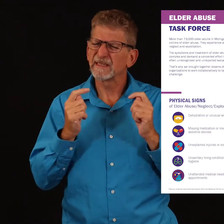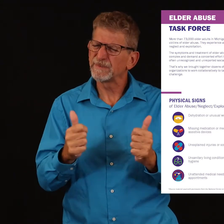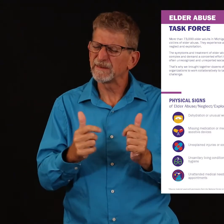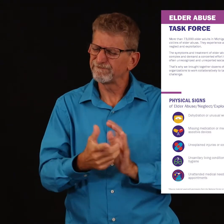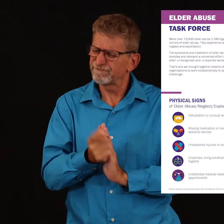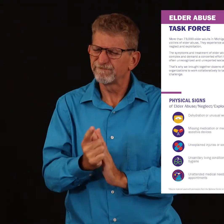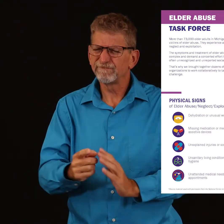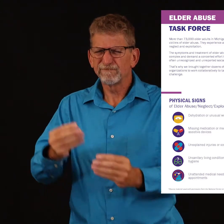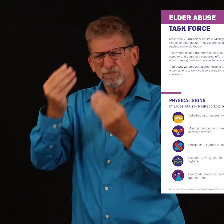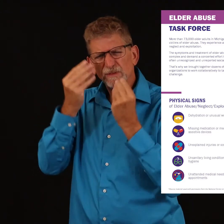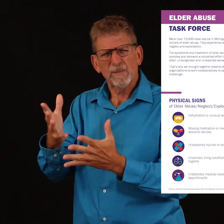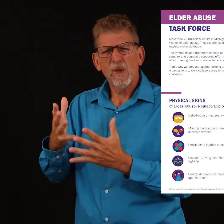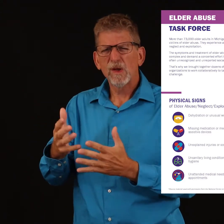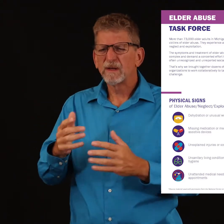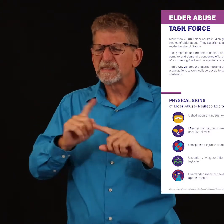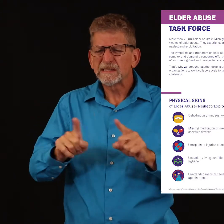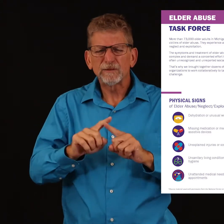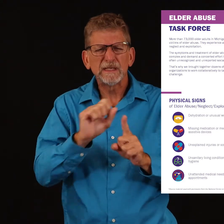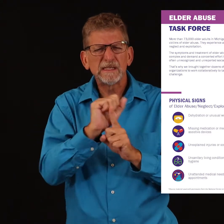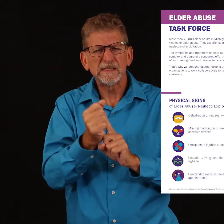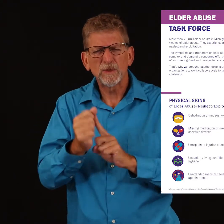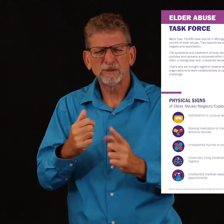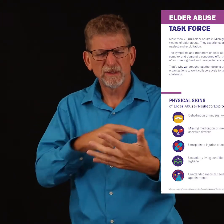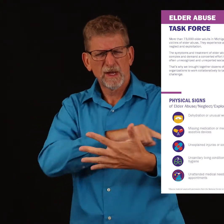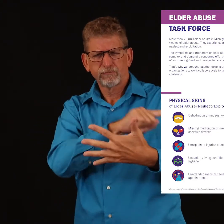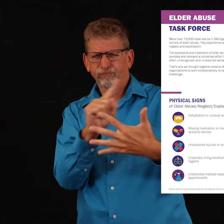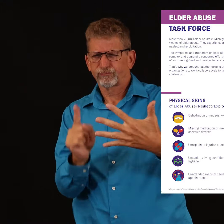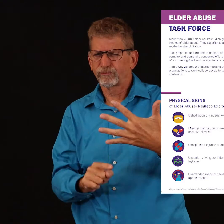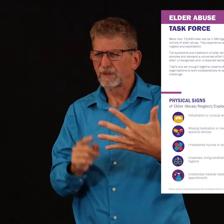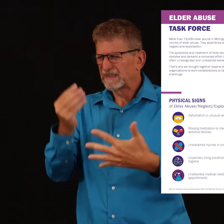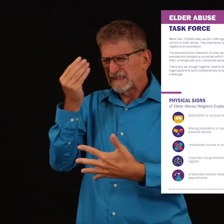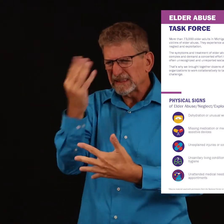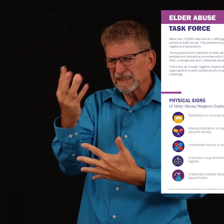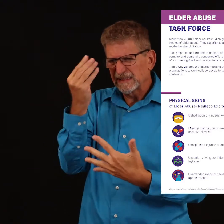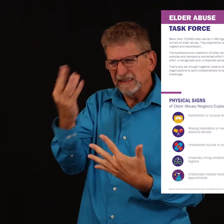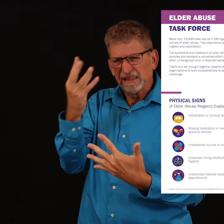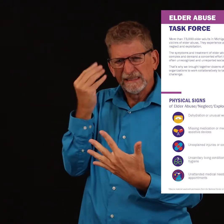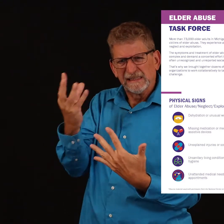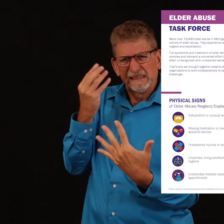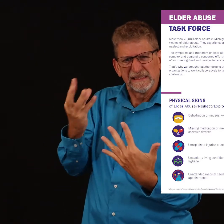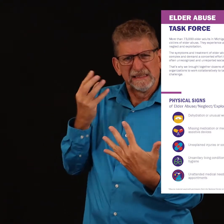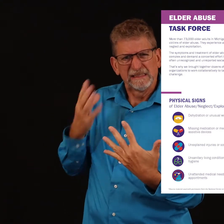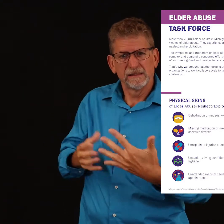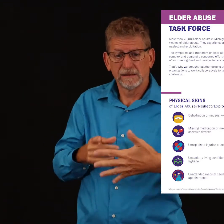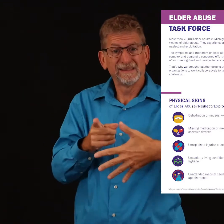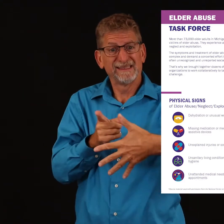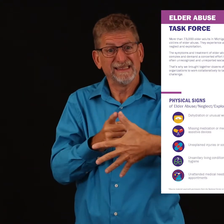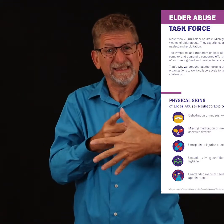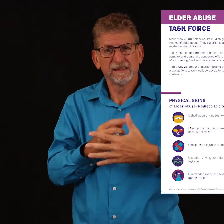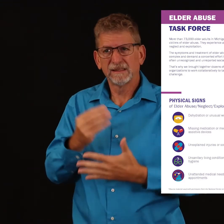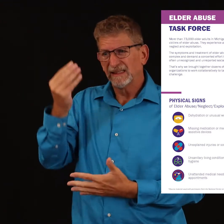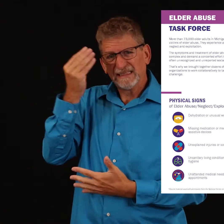Immediately report applicable situations to